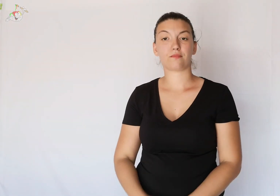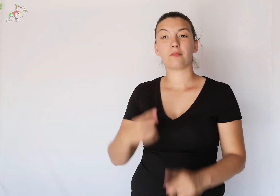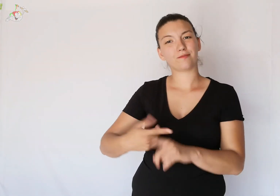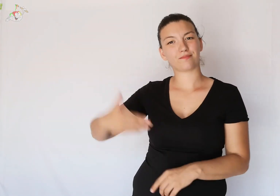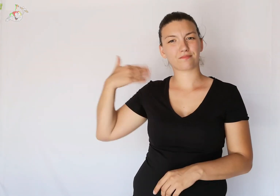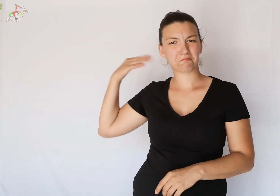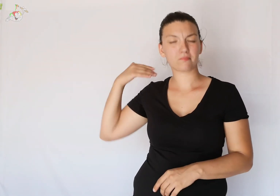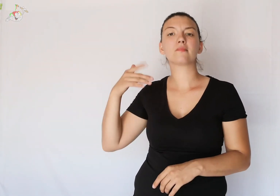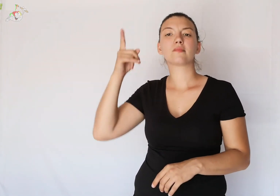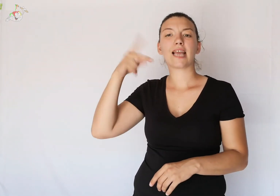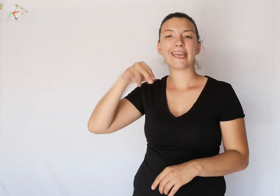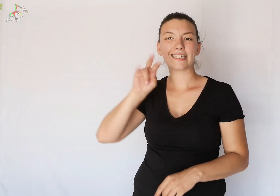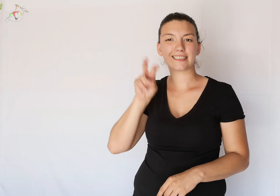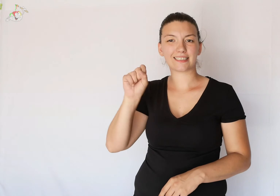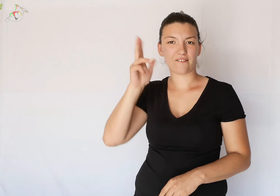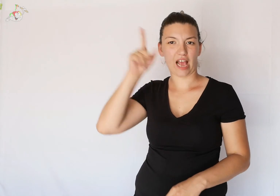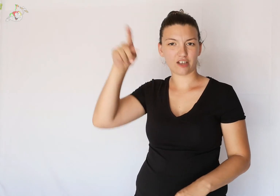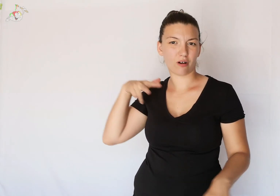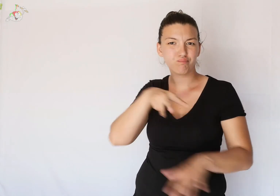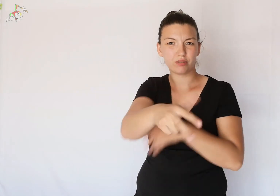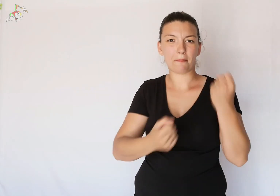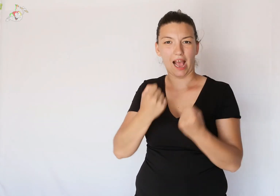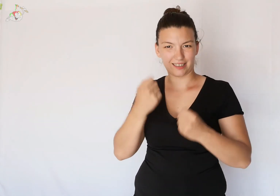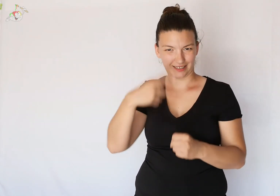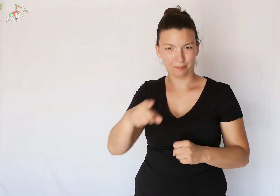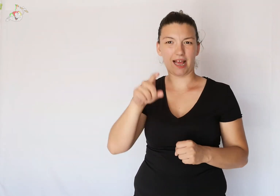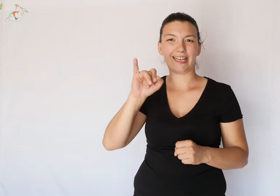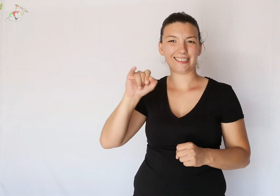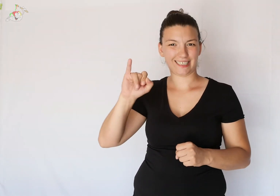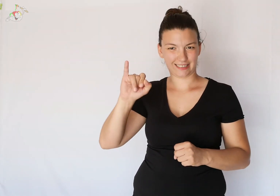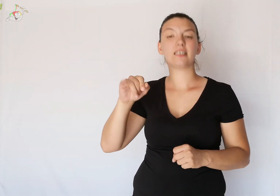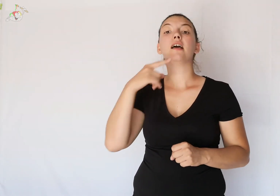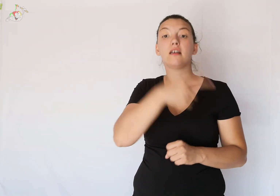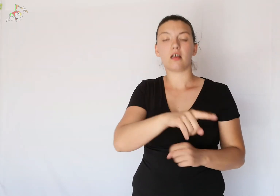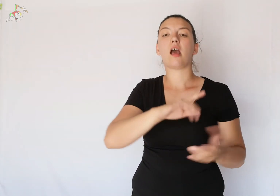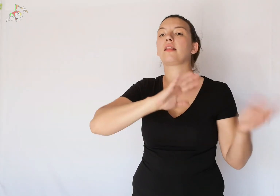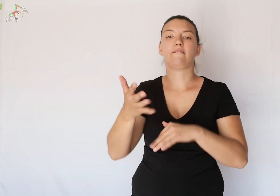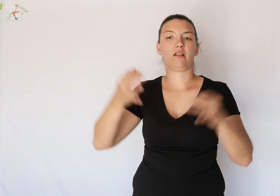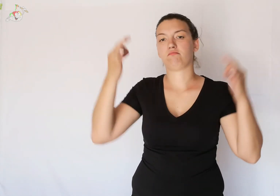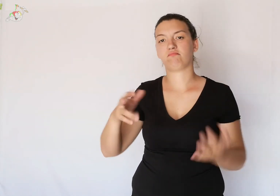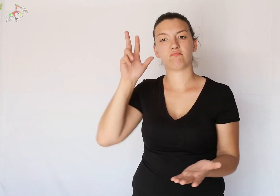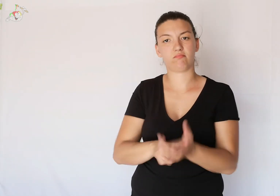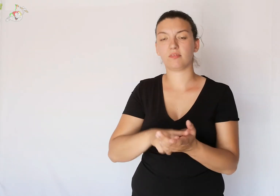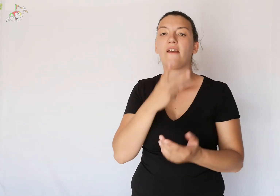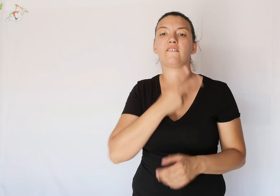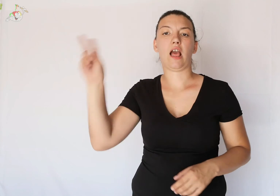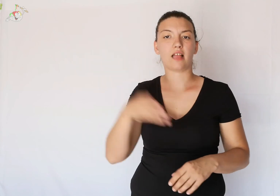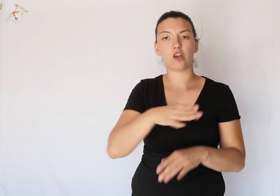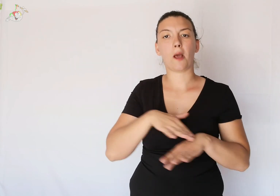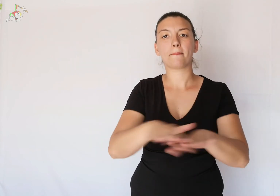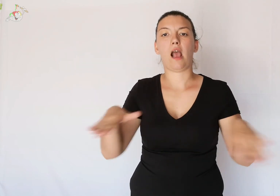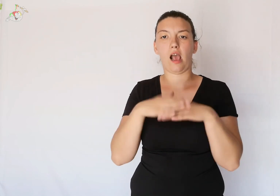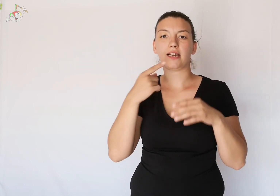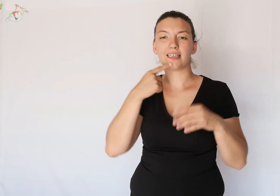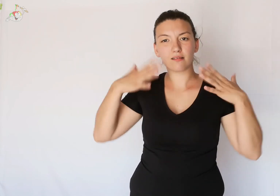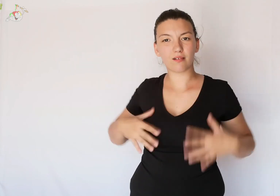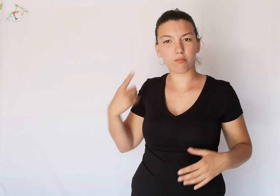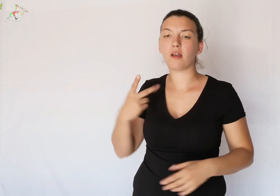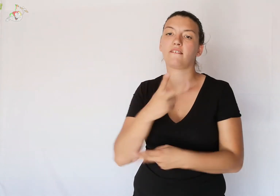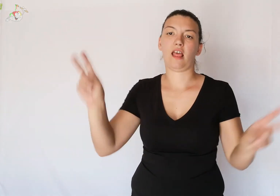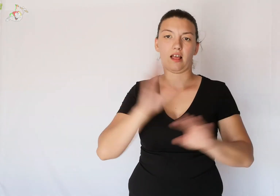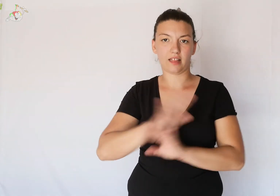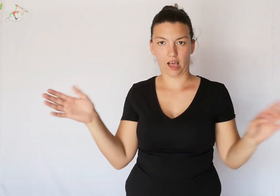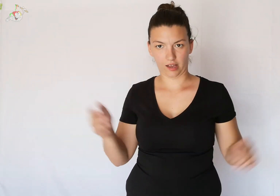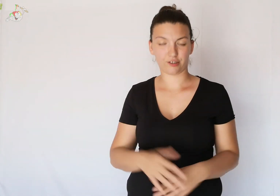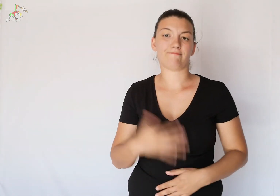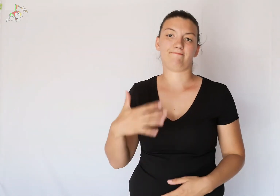But in Nice (France), after the massacre caused by ISIS, it is forbidden to wear it to the sea.